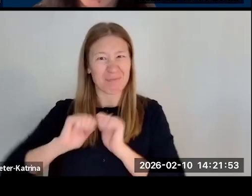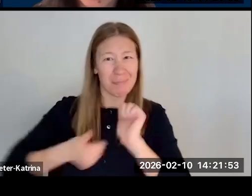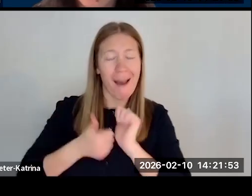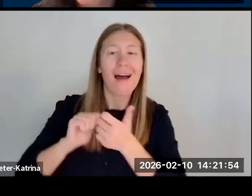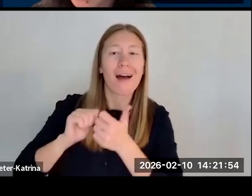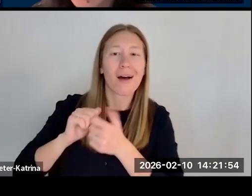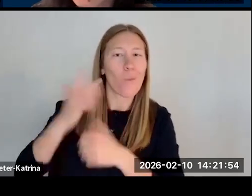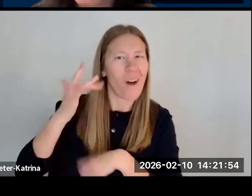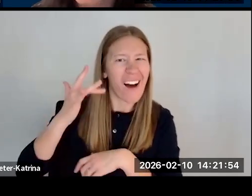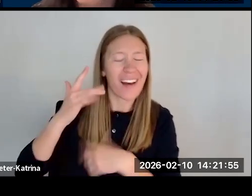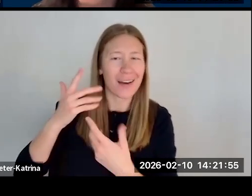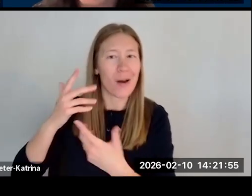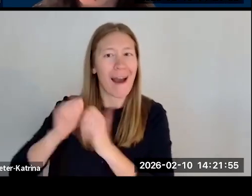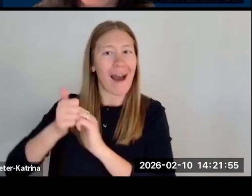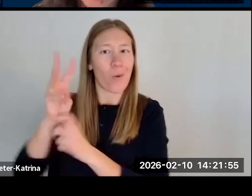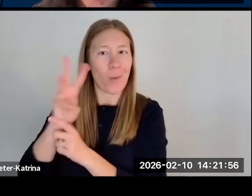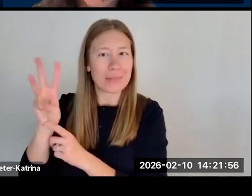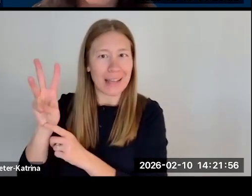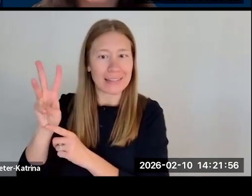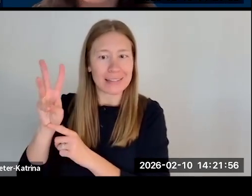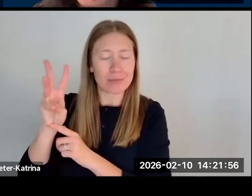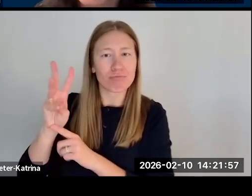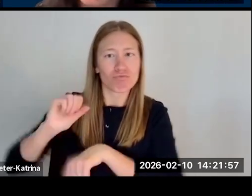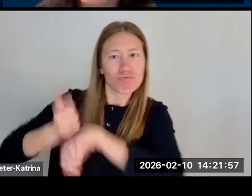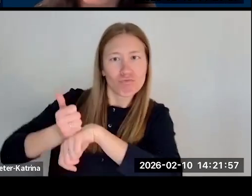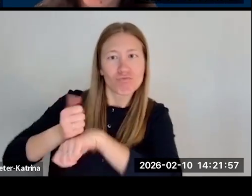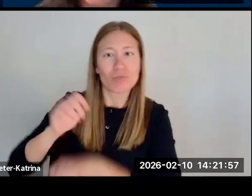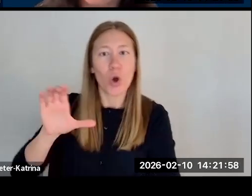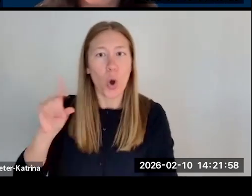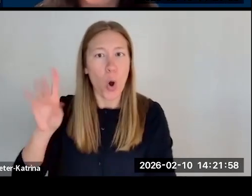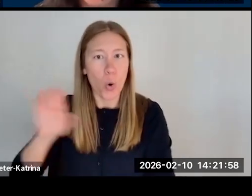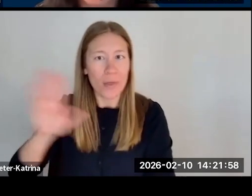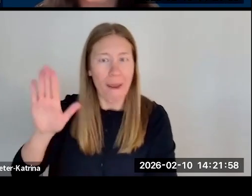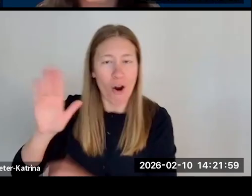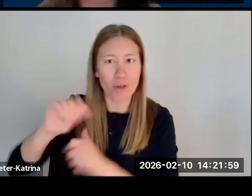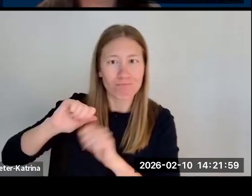If anyone has worked in HTML, you'll recognize that headings are tagged as like H one or H two.